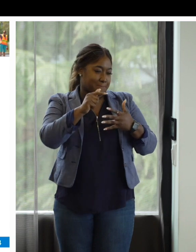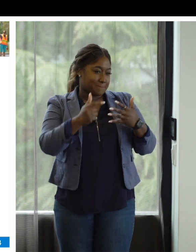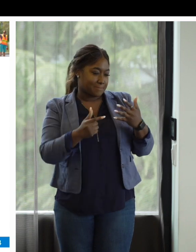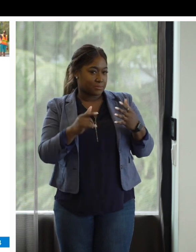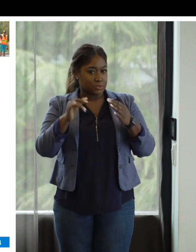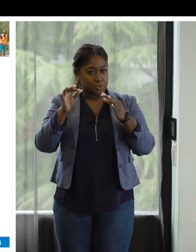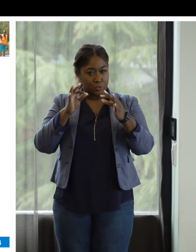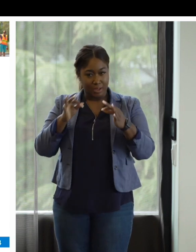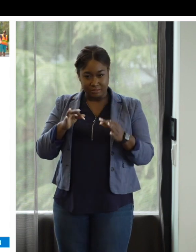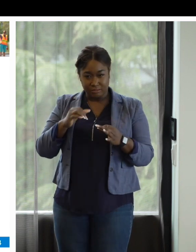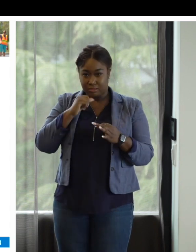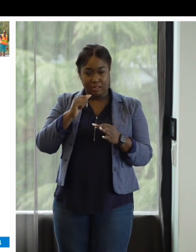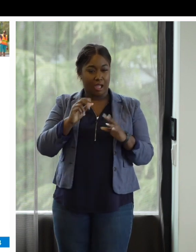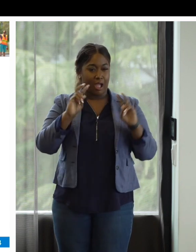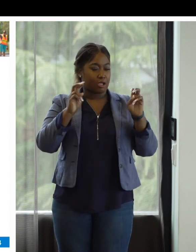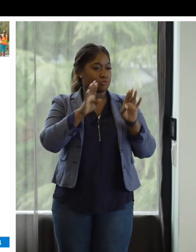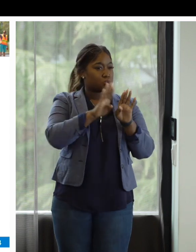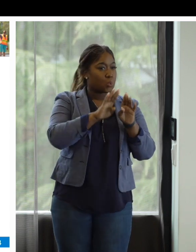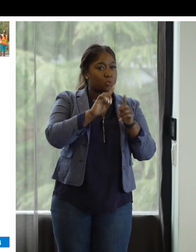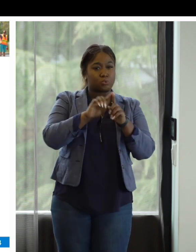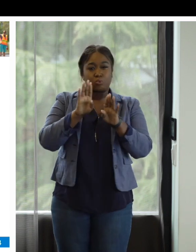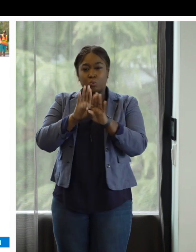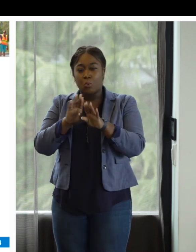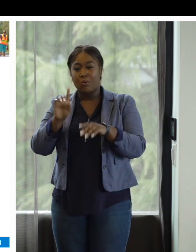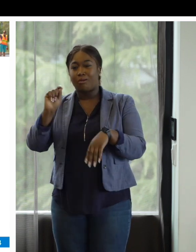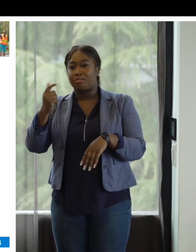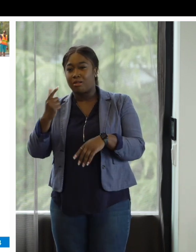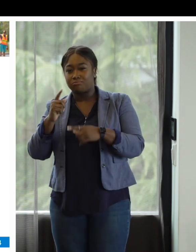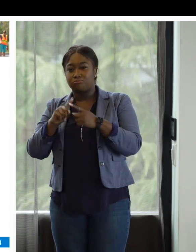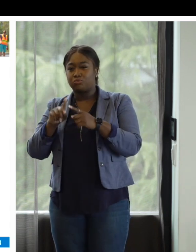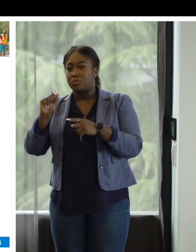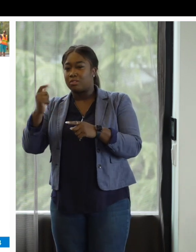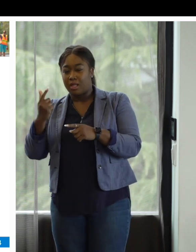door not just like leg to leg but step by step